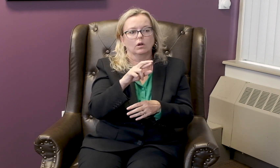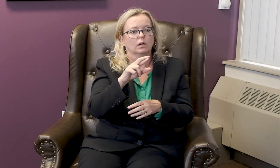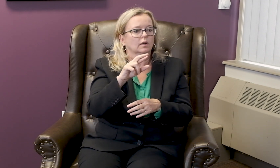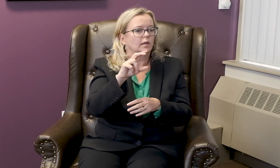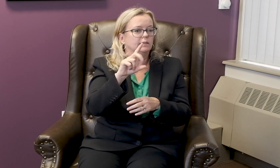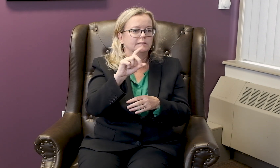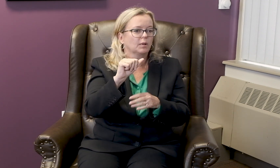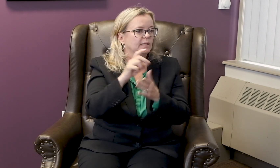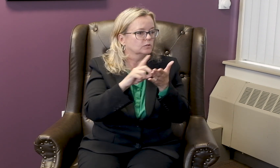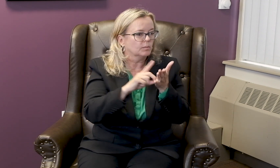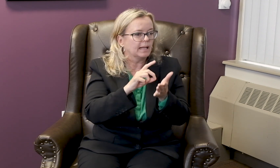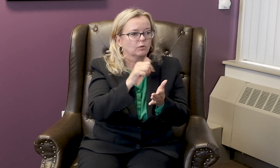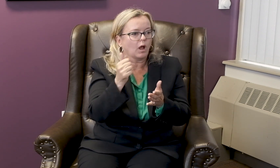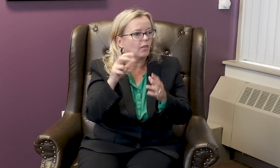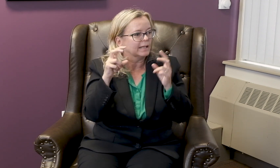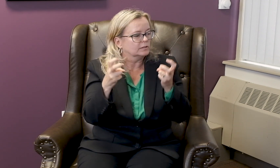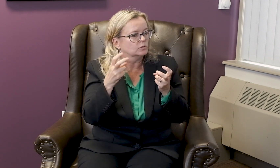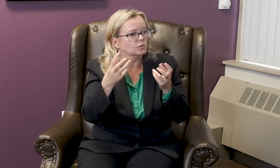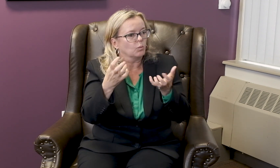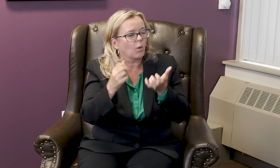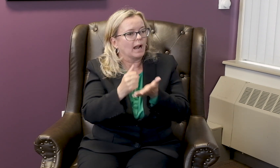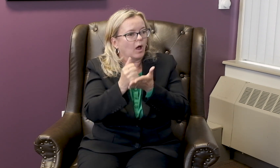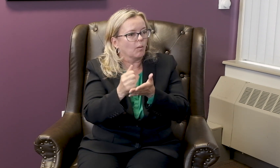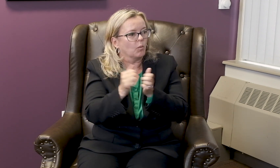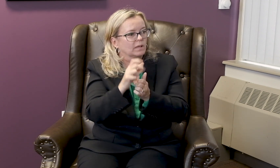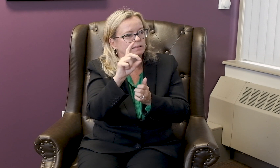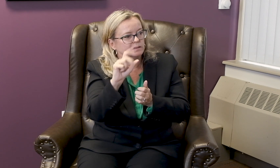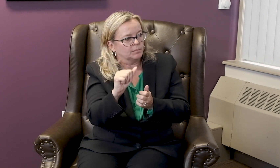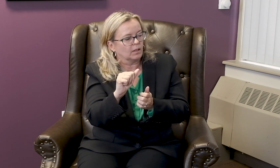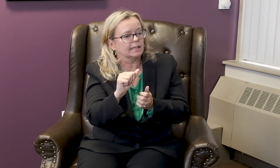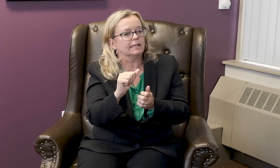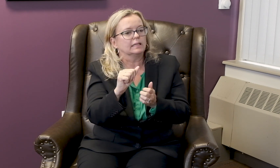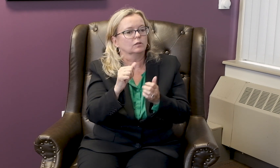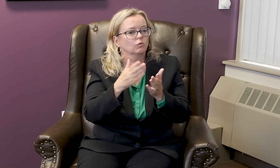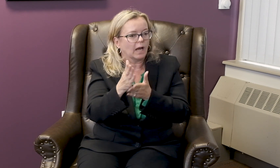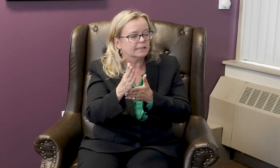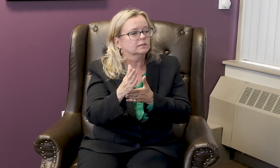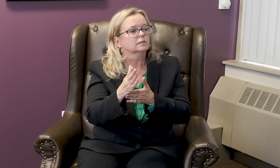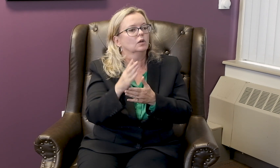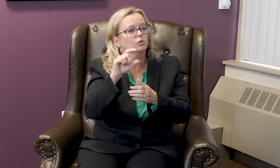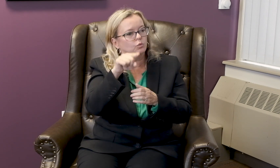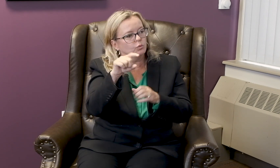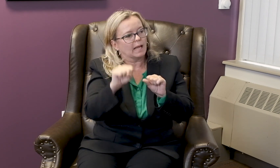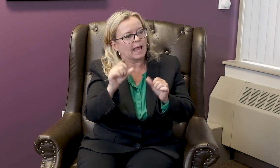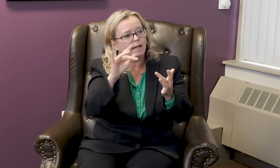due to your disability or need help with issues pertaining to disability rights,